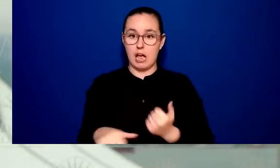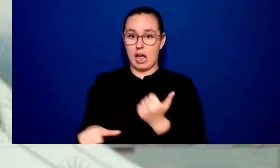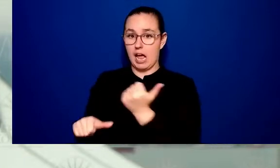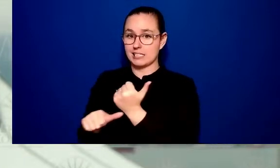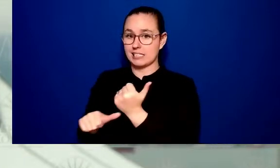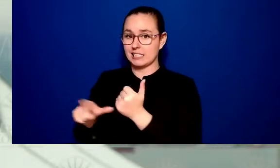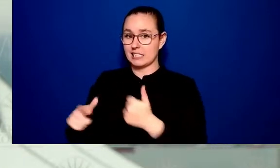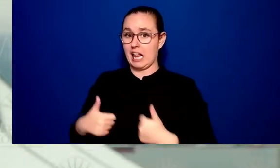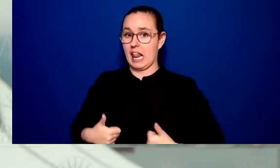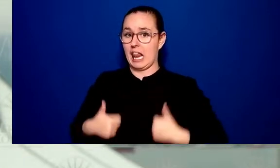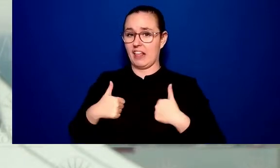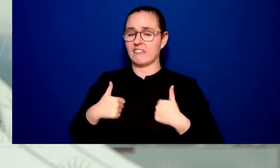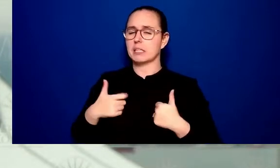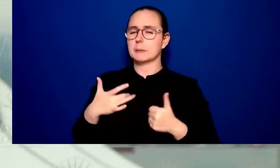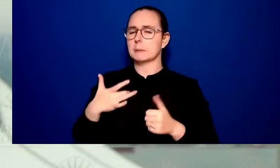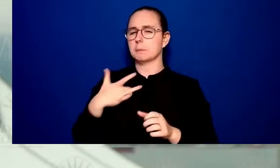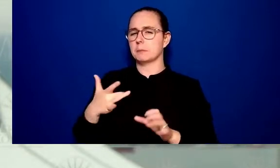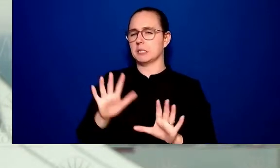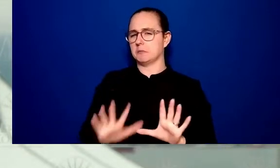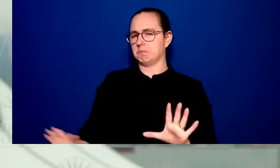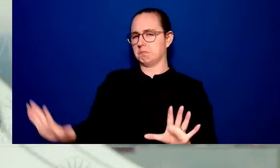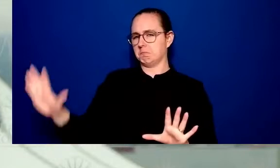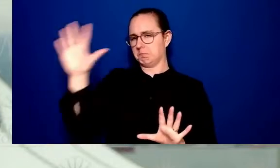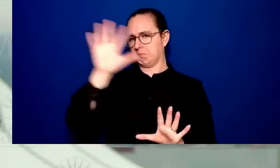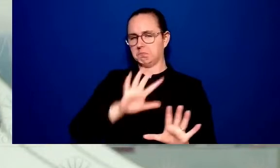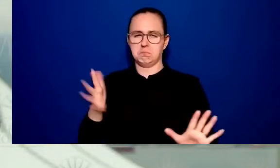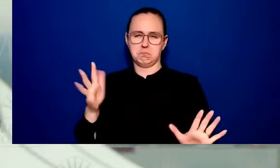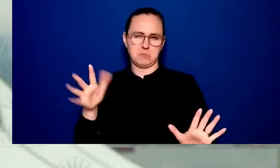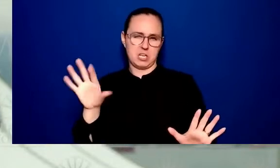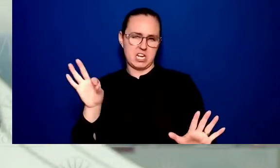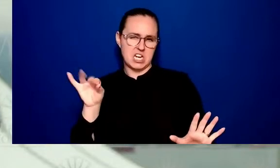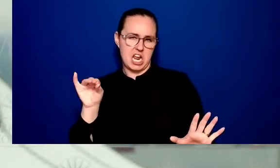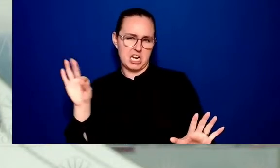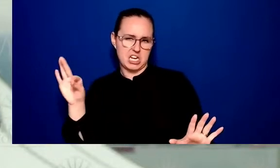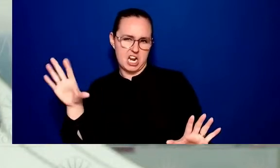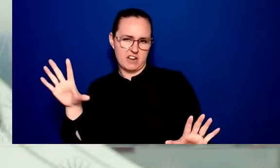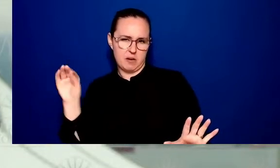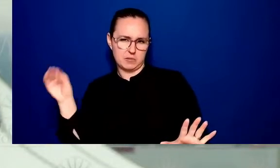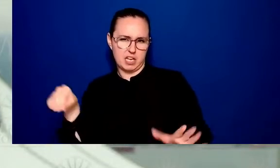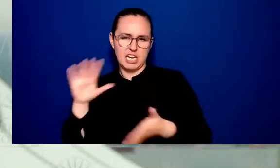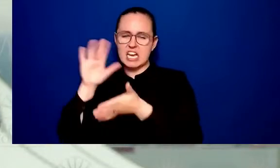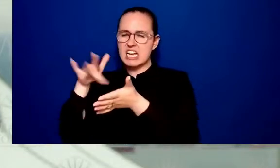province so 95% interior health